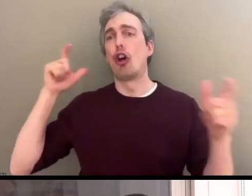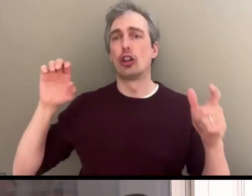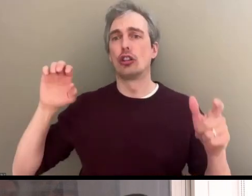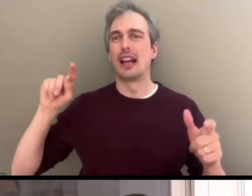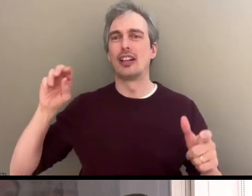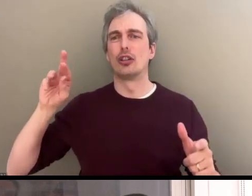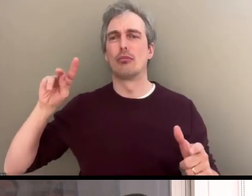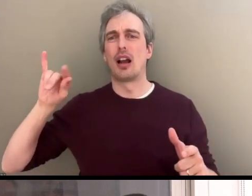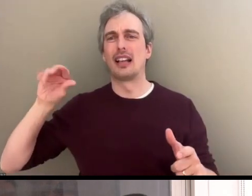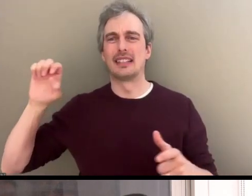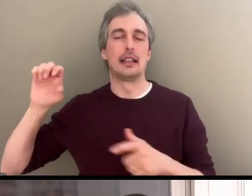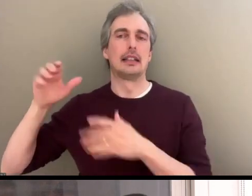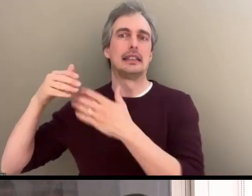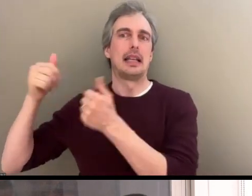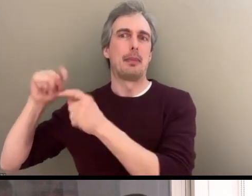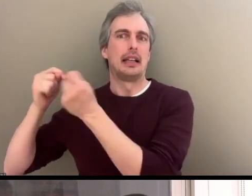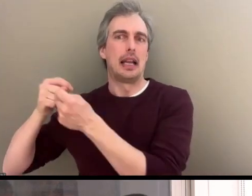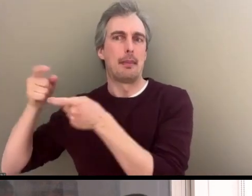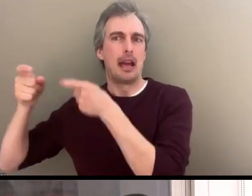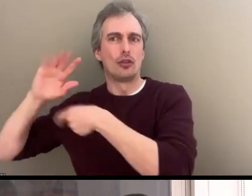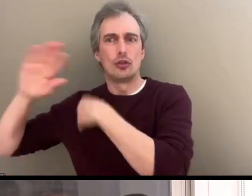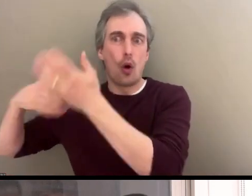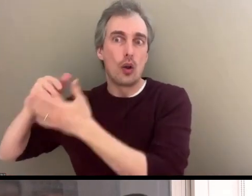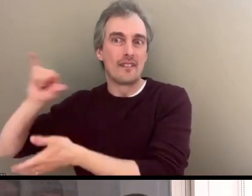Question two is regarding the linters, they work for static